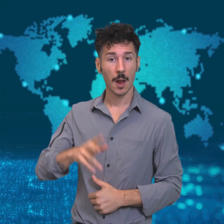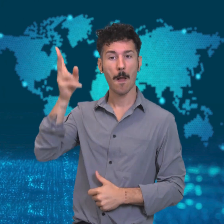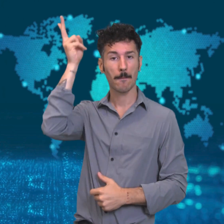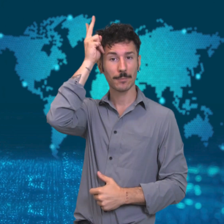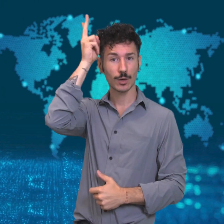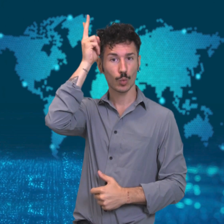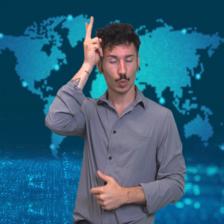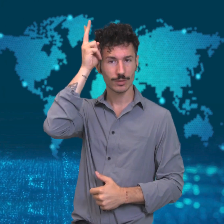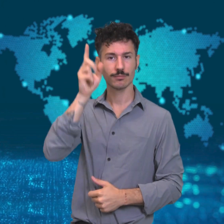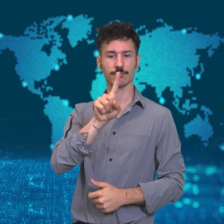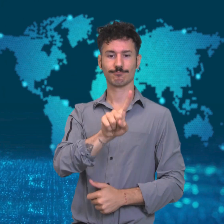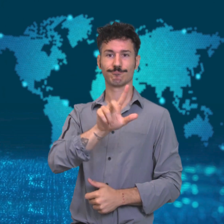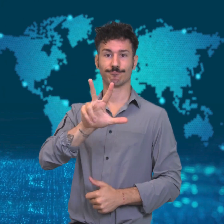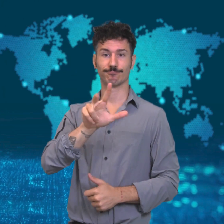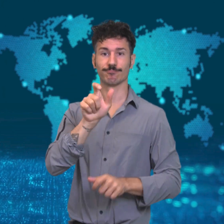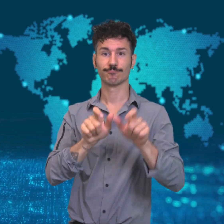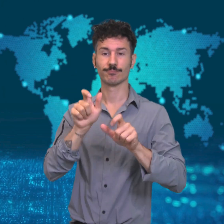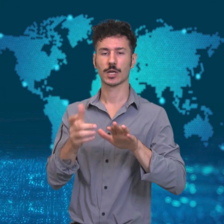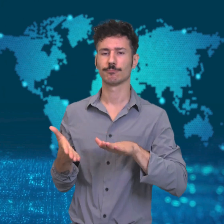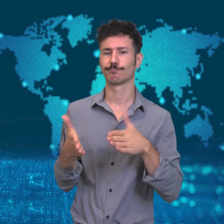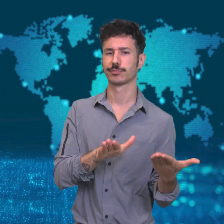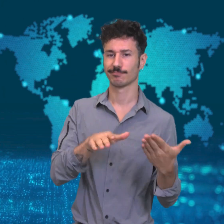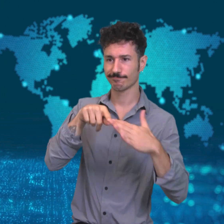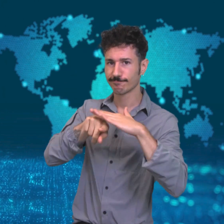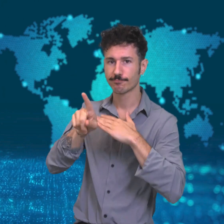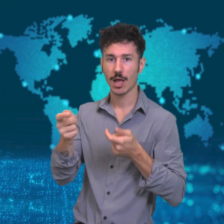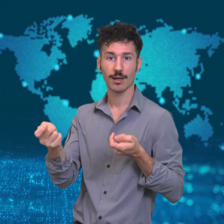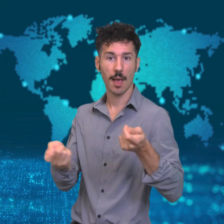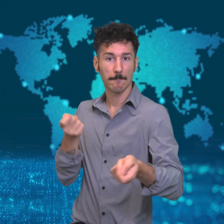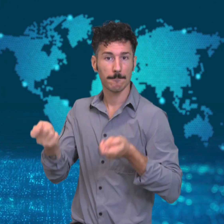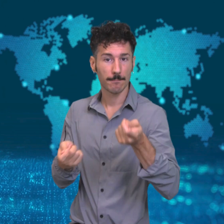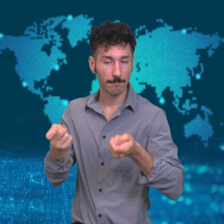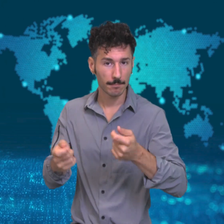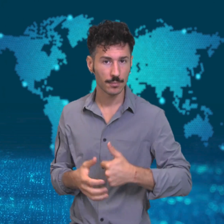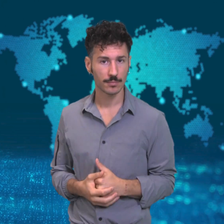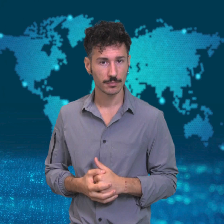Thirteen killed at nightclub.